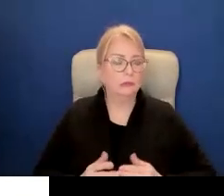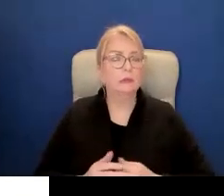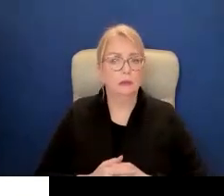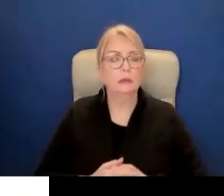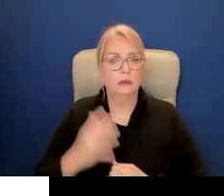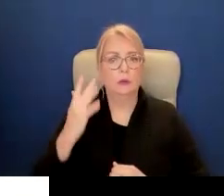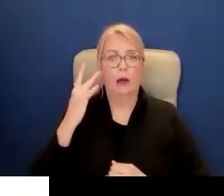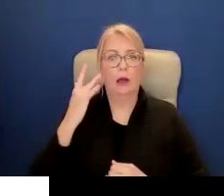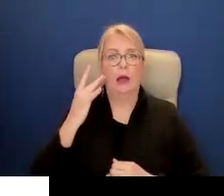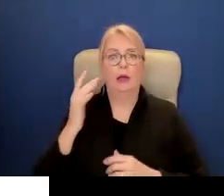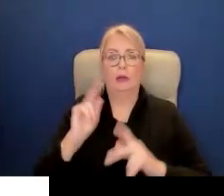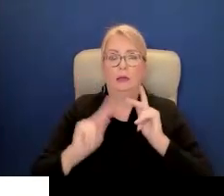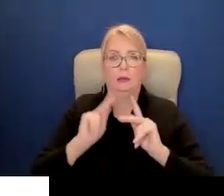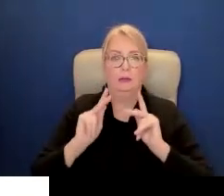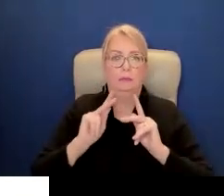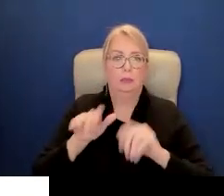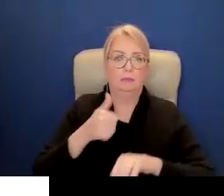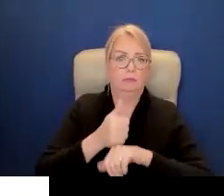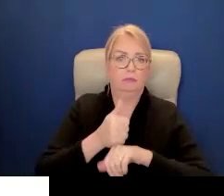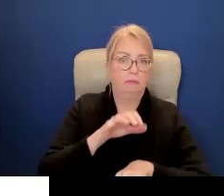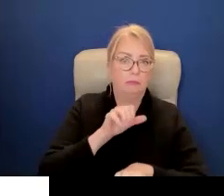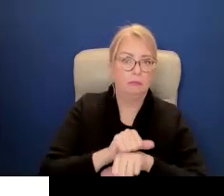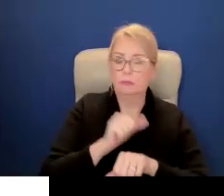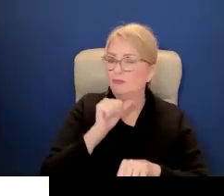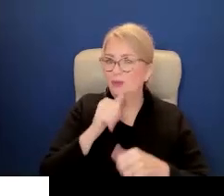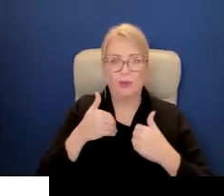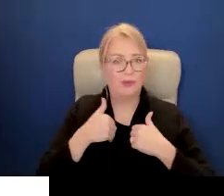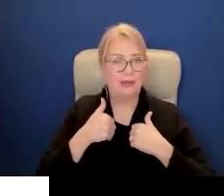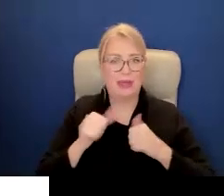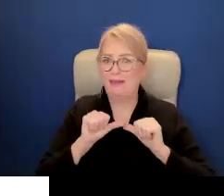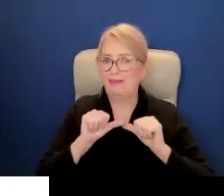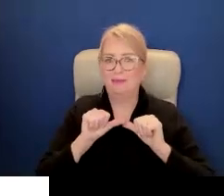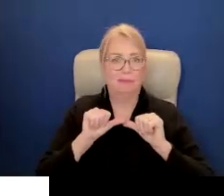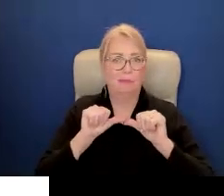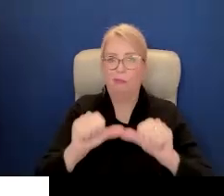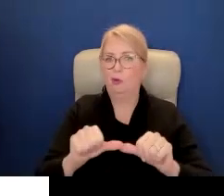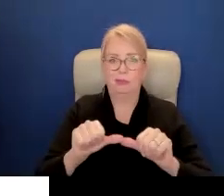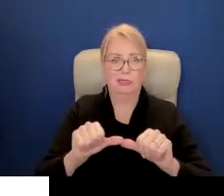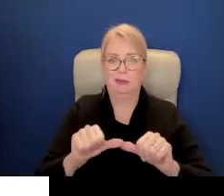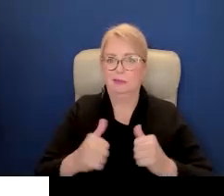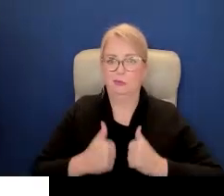the appointments, they don't have legal permanent resident status. And, you know, their goal is citizenship.